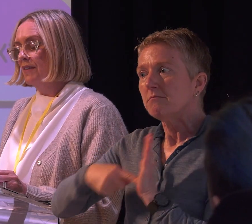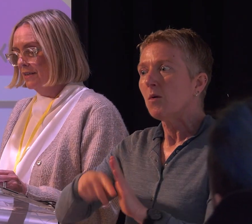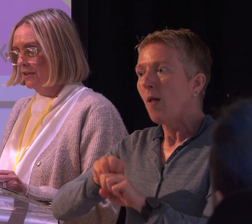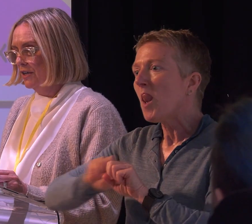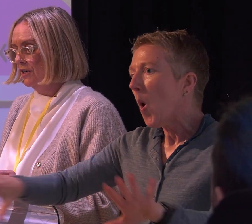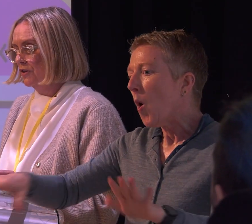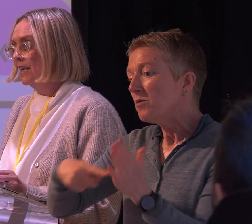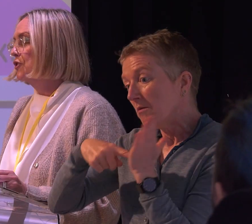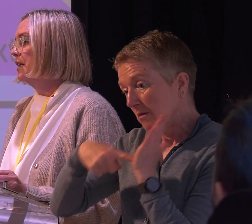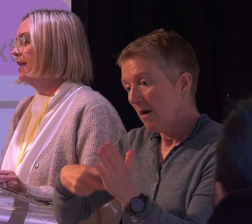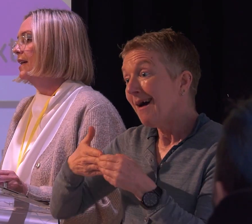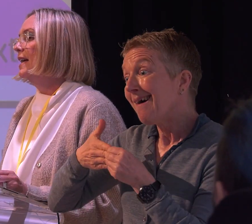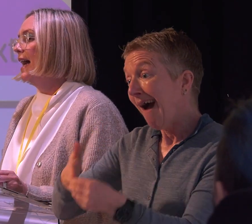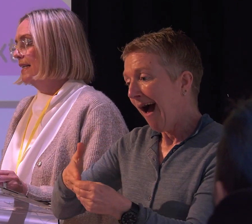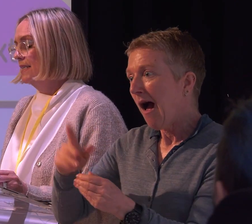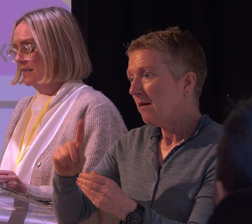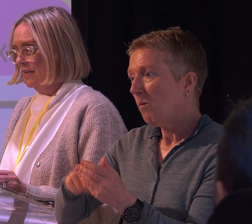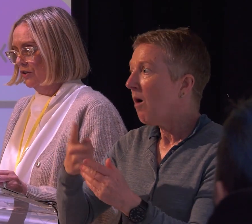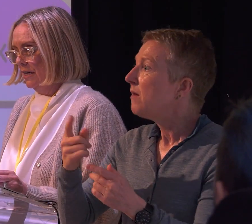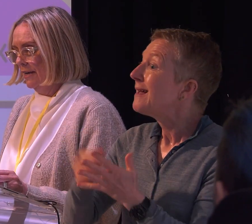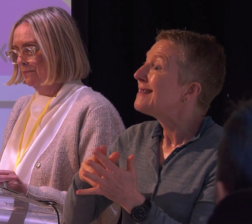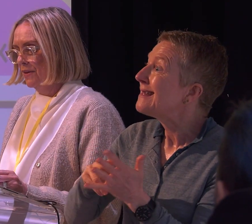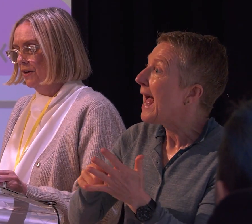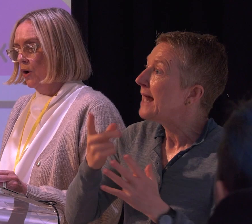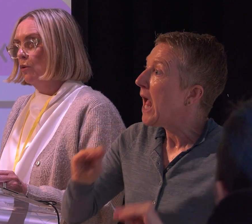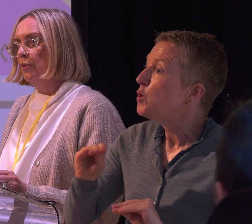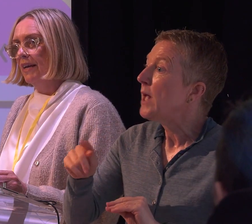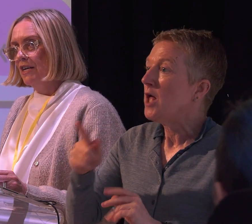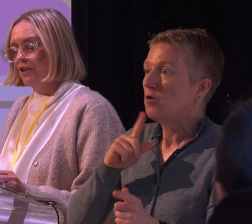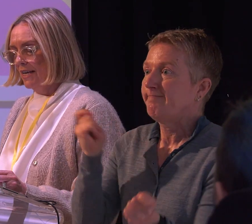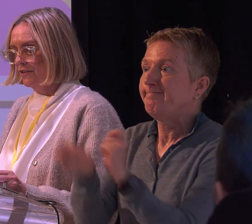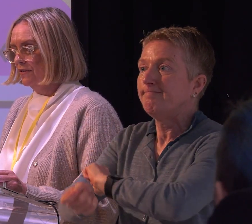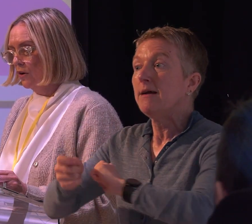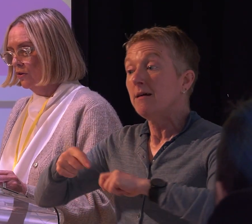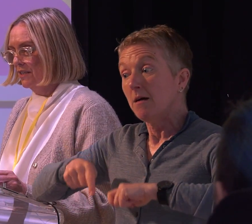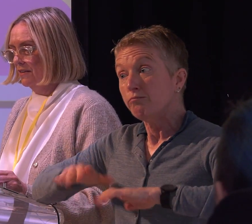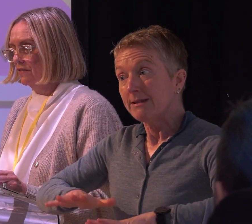SEND education nationally and internationally. We're bringing educators, artists,